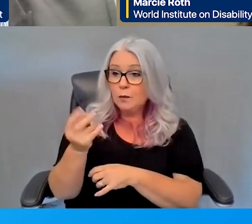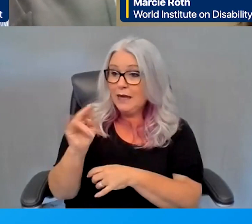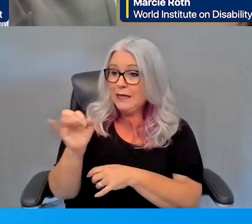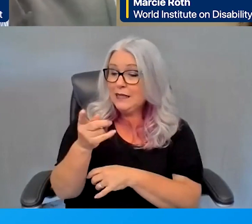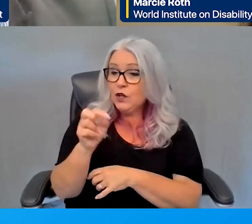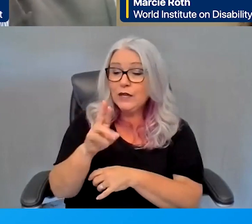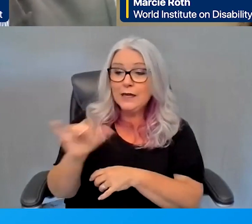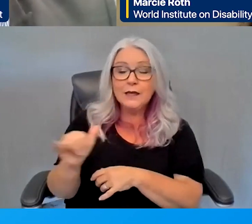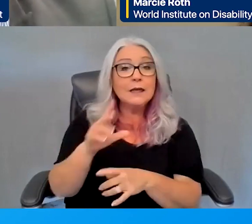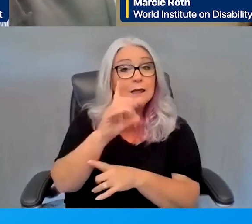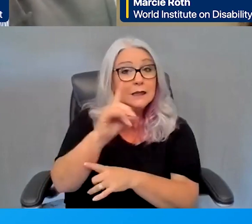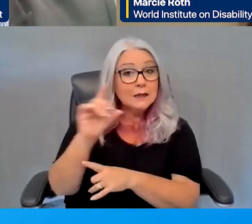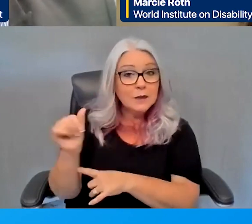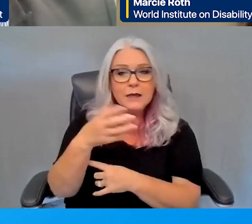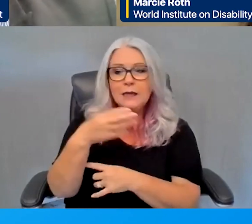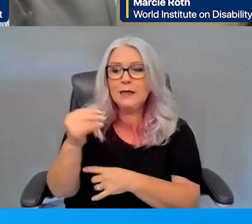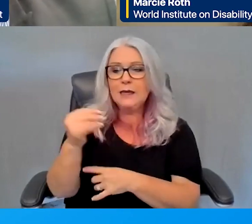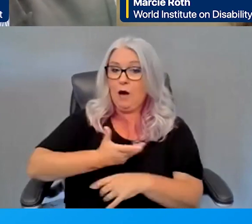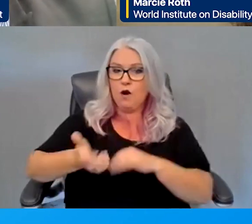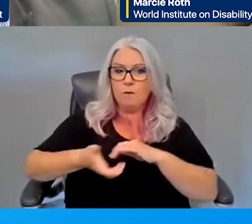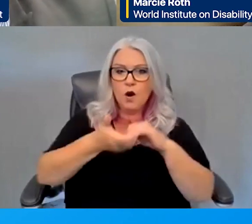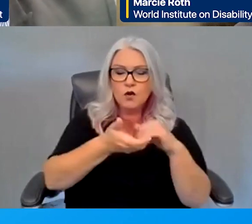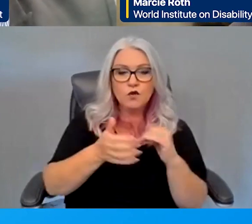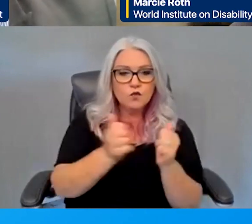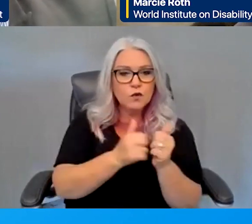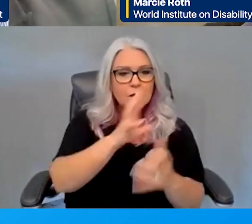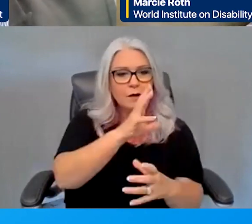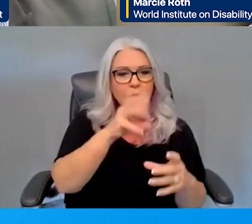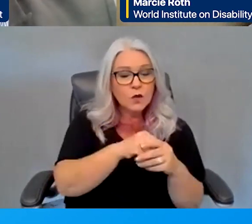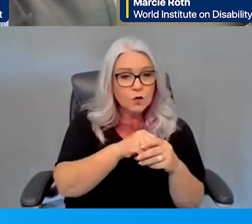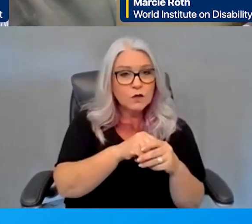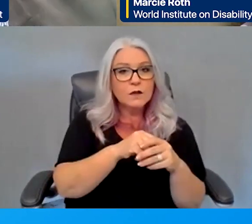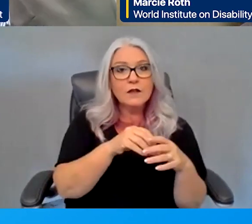disability along with our partners from the partnership for inclusive disaster